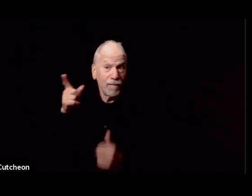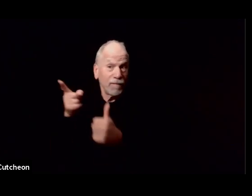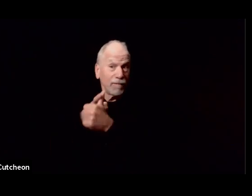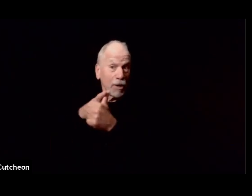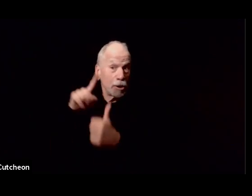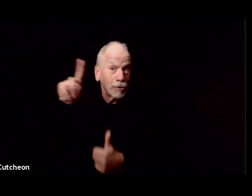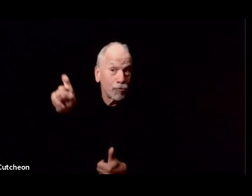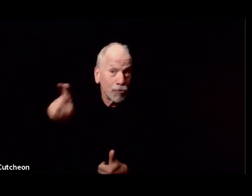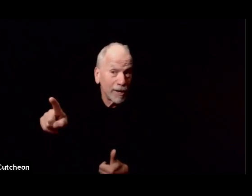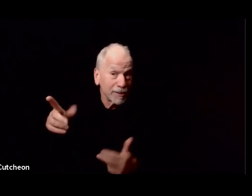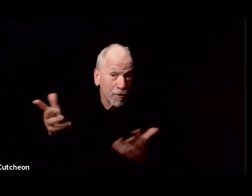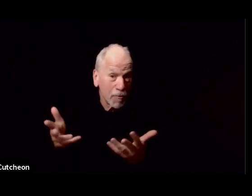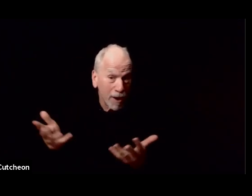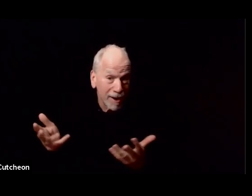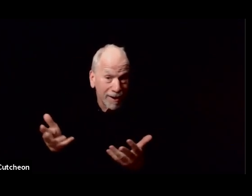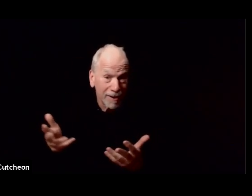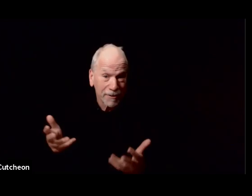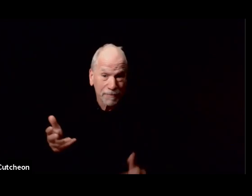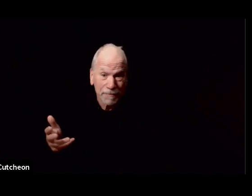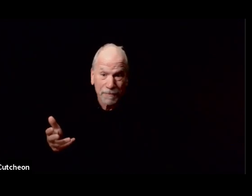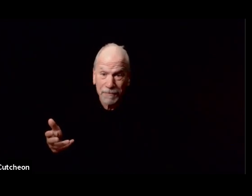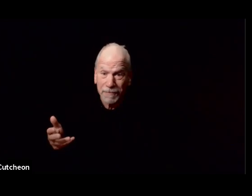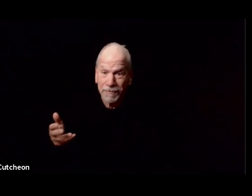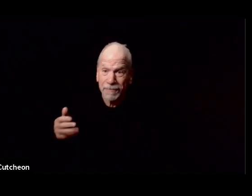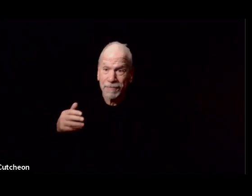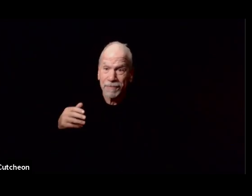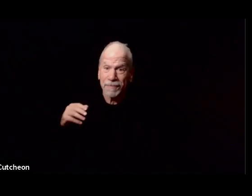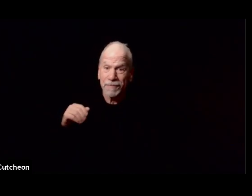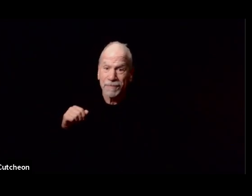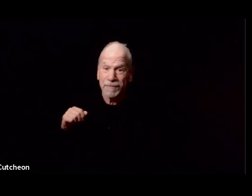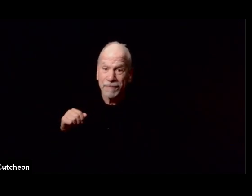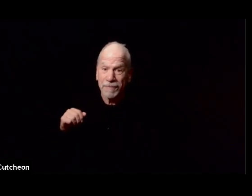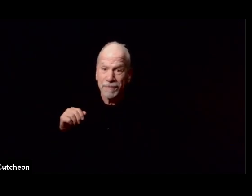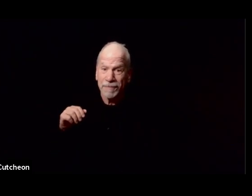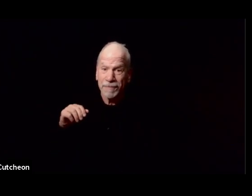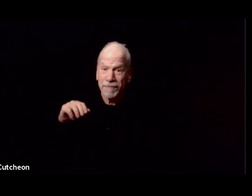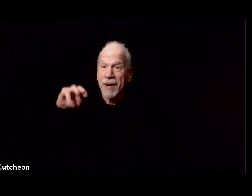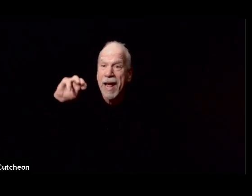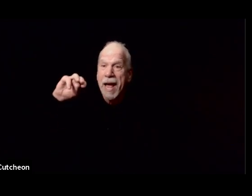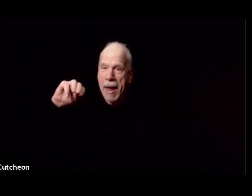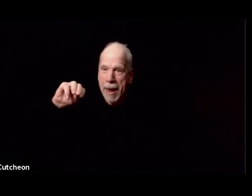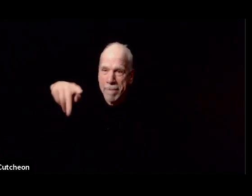Minnesota Public Radio. Your line is open.